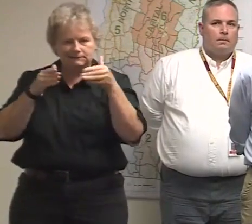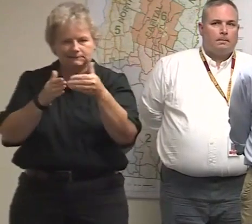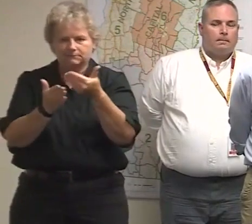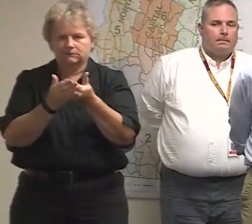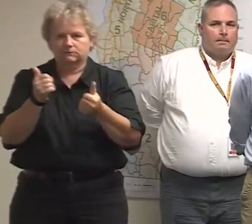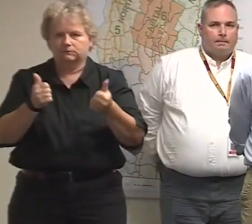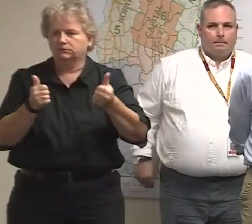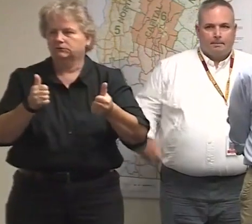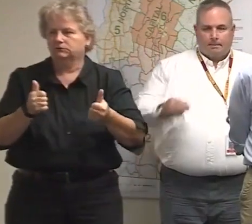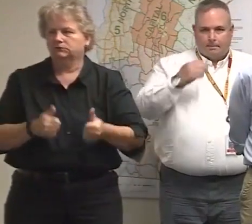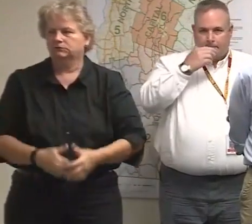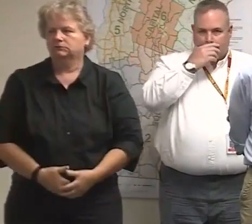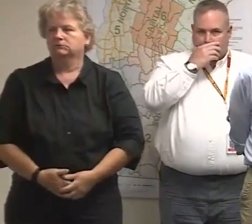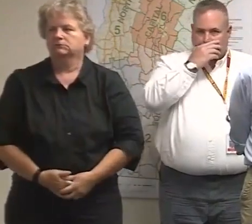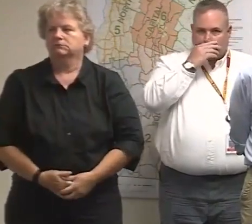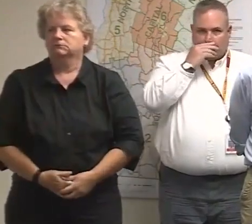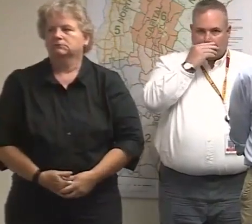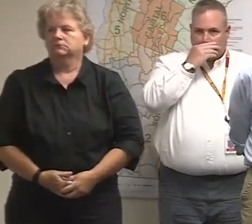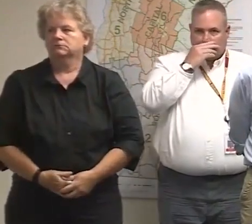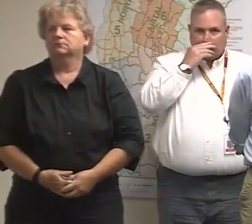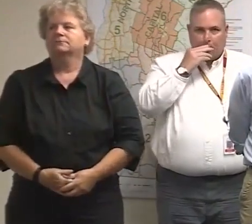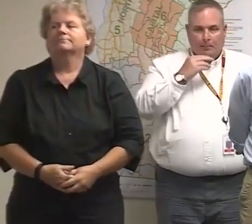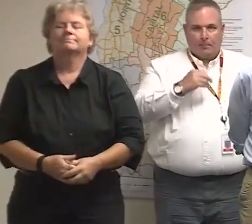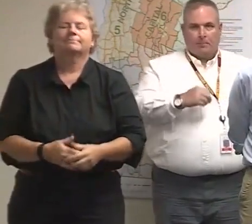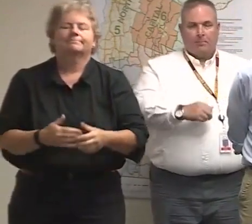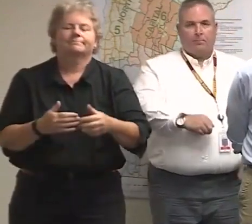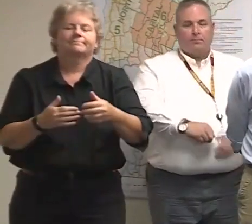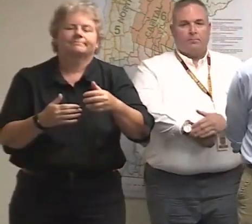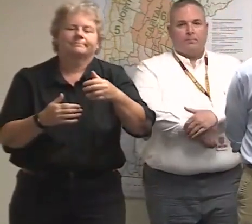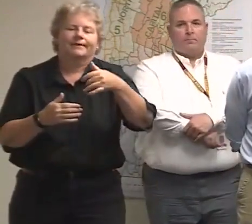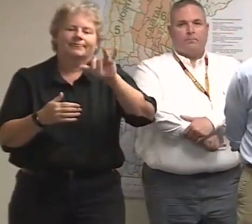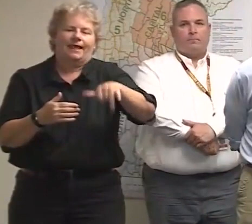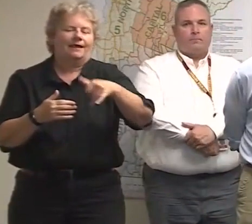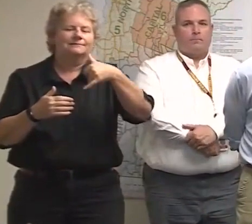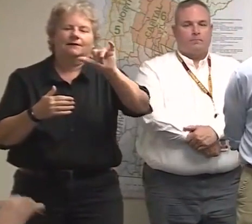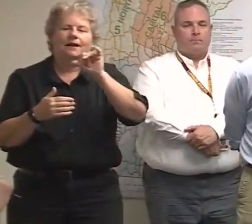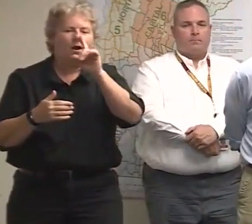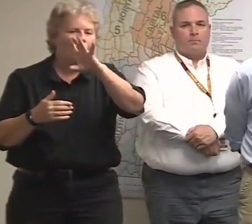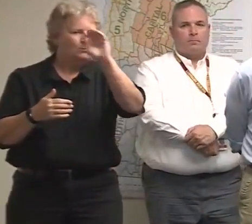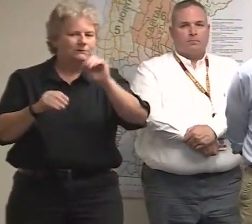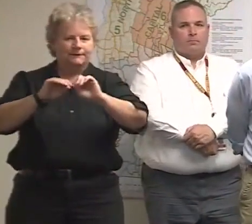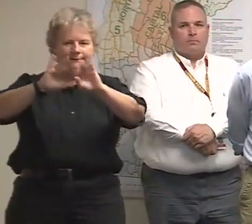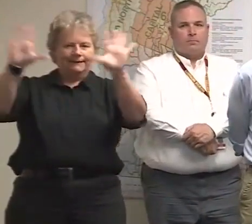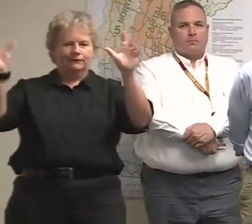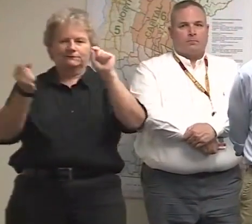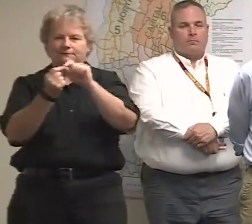AND WE CAN’T USE INSURANCE PROCEEDS TOWARDS THAT MATCH PAYMENT. AND NOT ASKING WHAT THE AMOUNT IS.